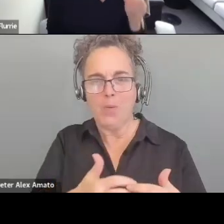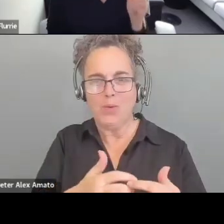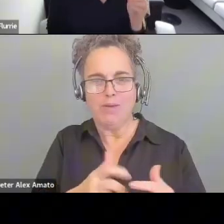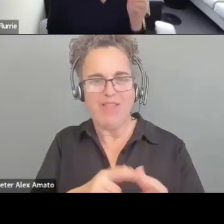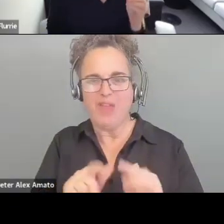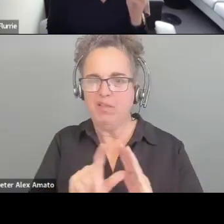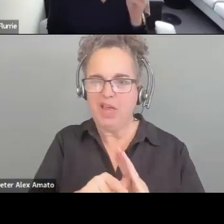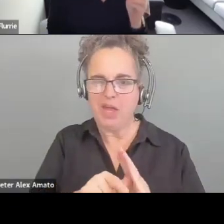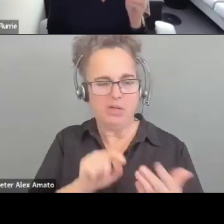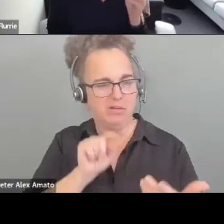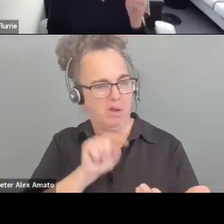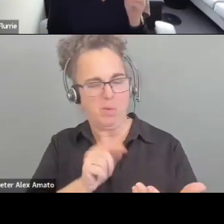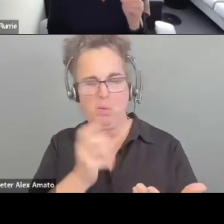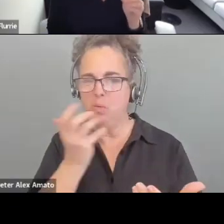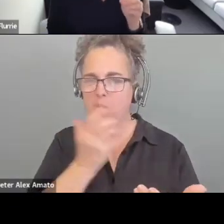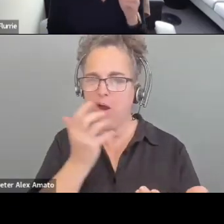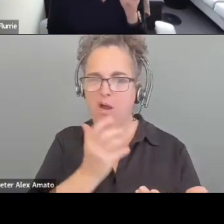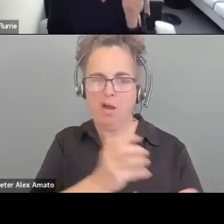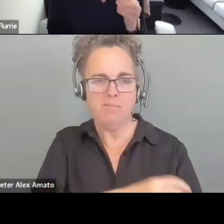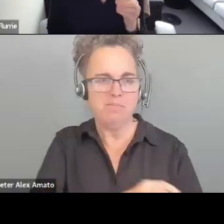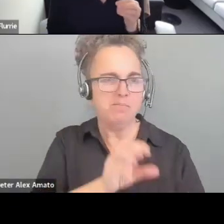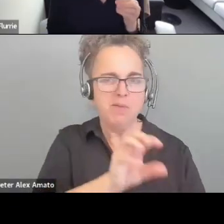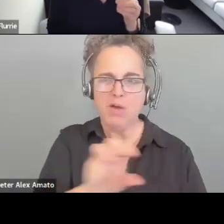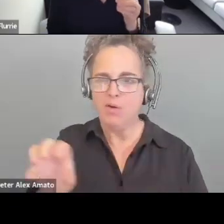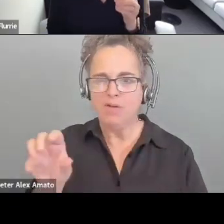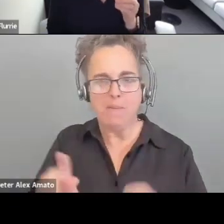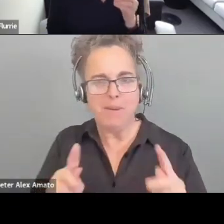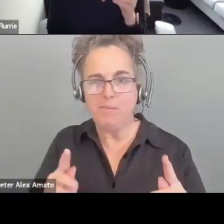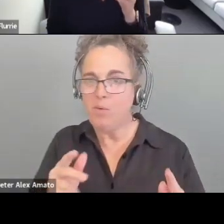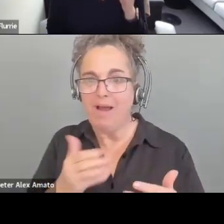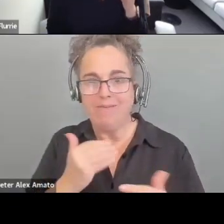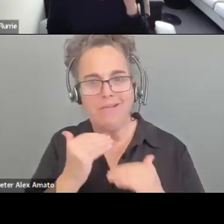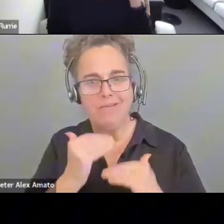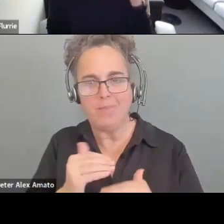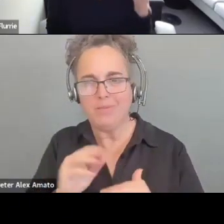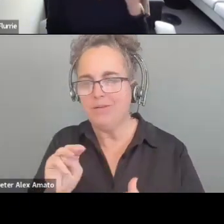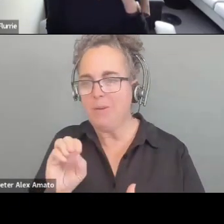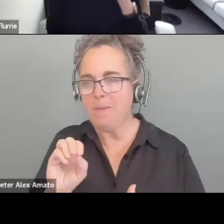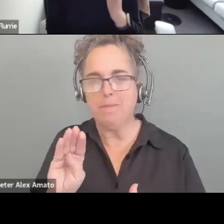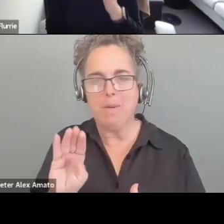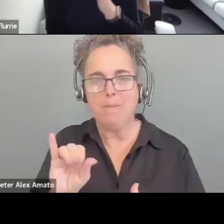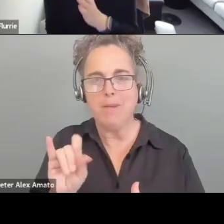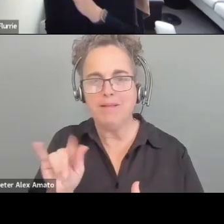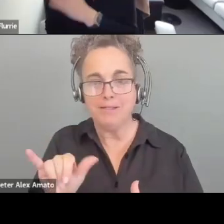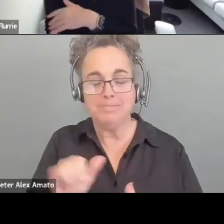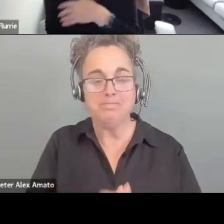incredibly empowering for those that had limited mobility. If you go back in the history books,